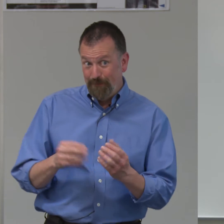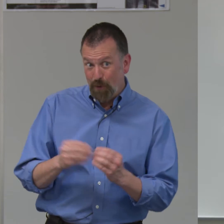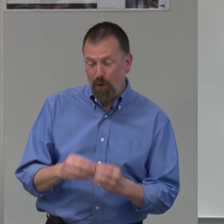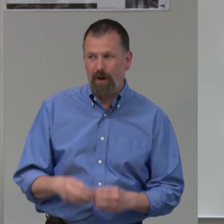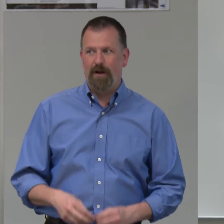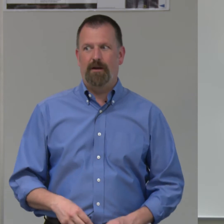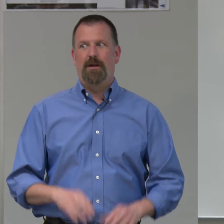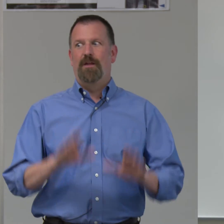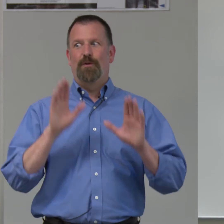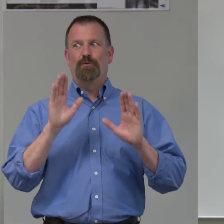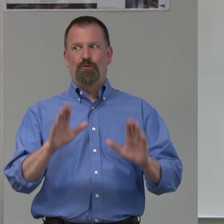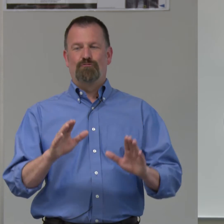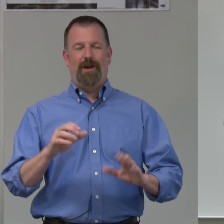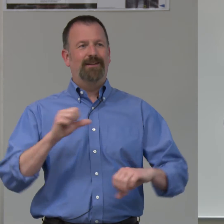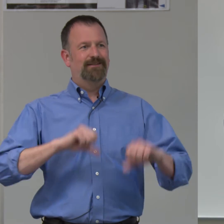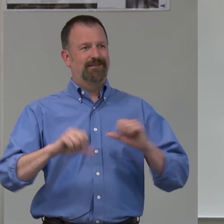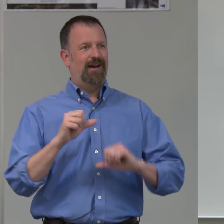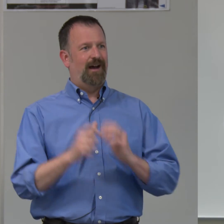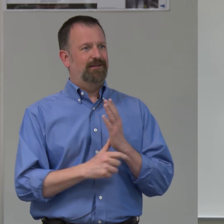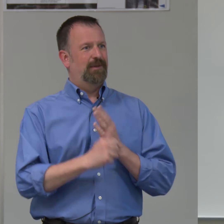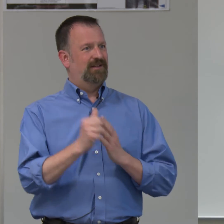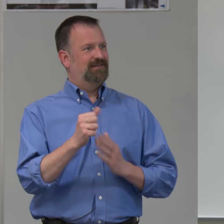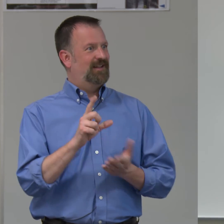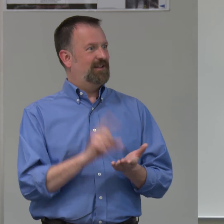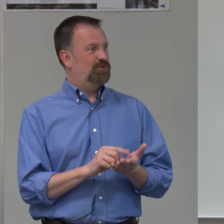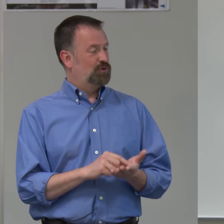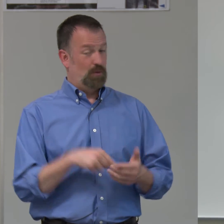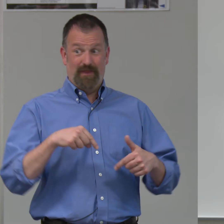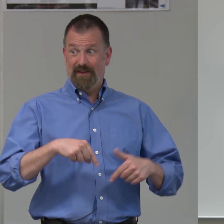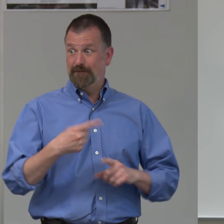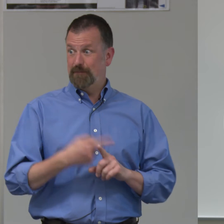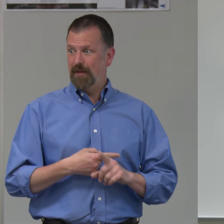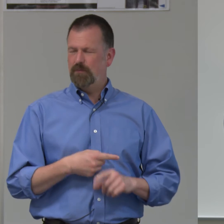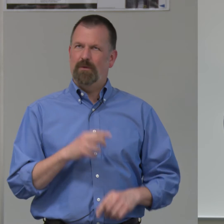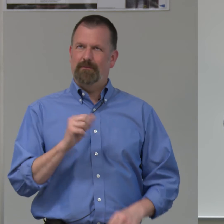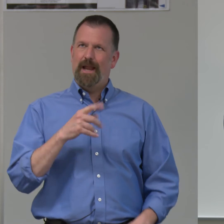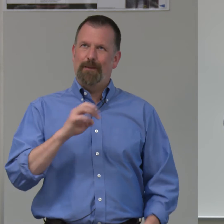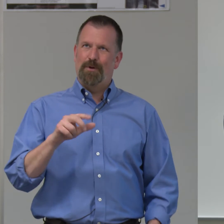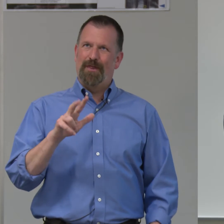there's a great issue of "Science," came out earlier this month-- actually, April 3--